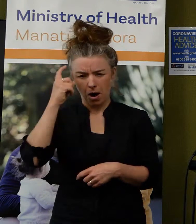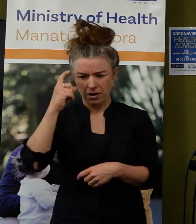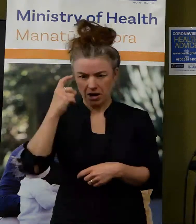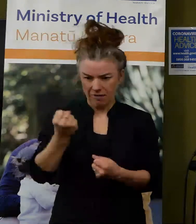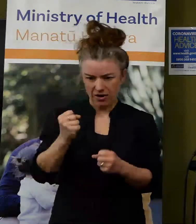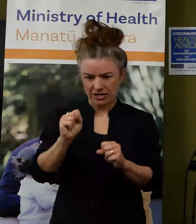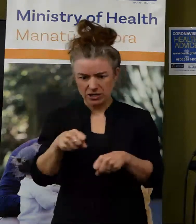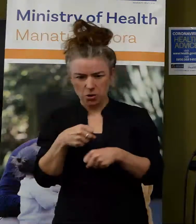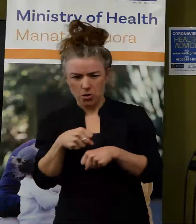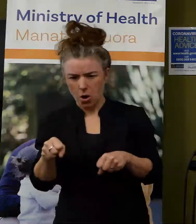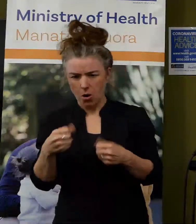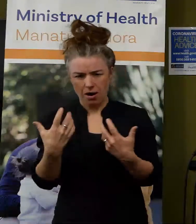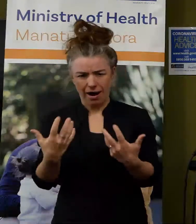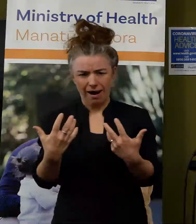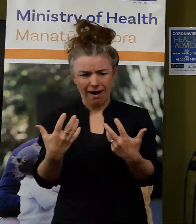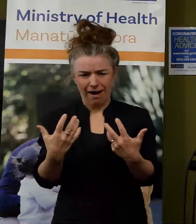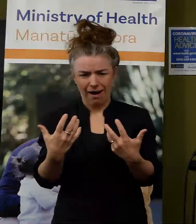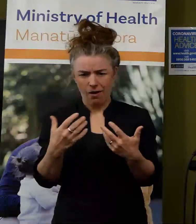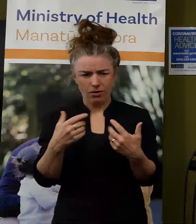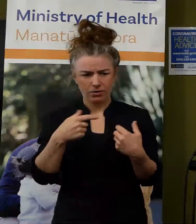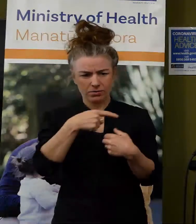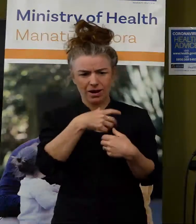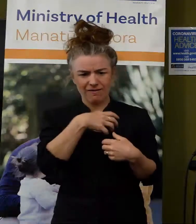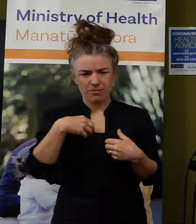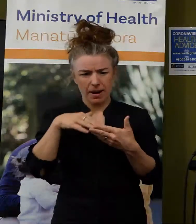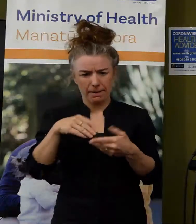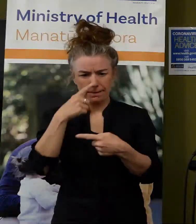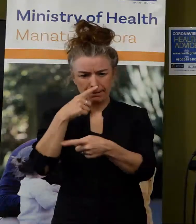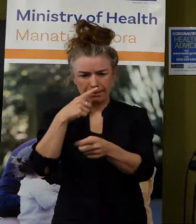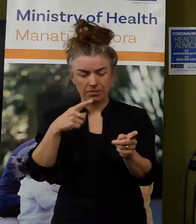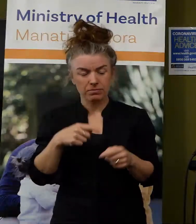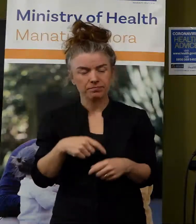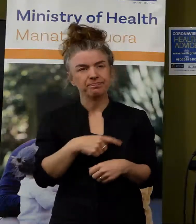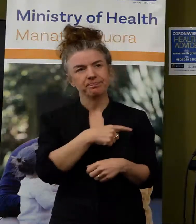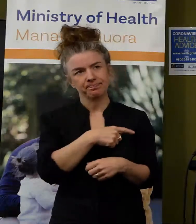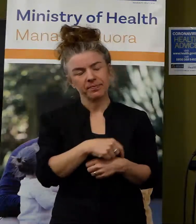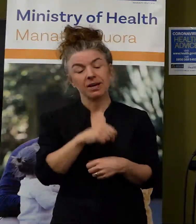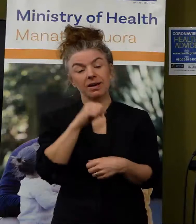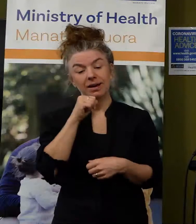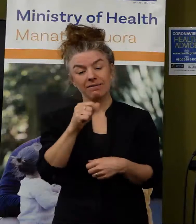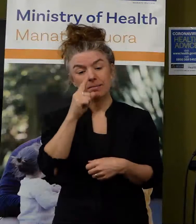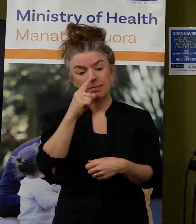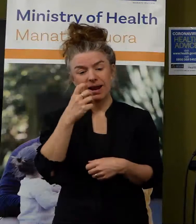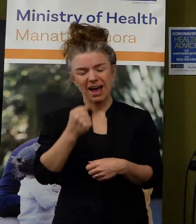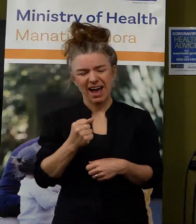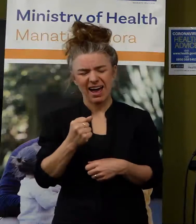Well, at the moment, if people have got symptoms of a respiratory infection,